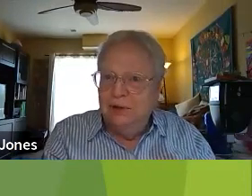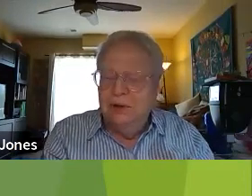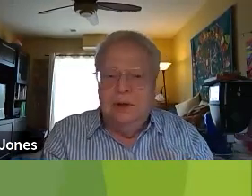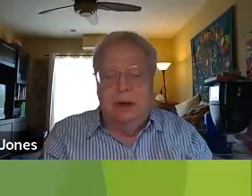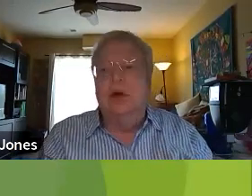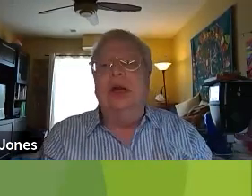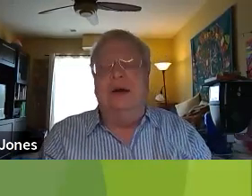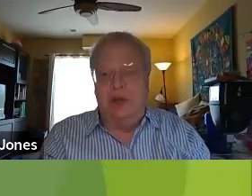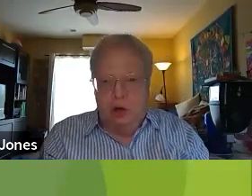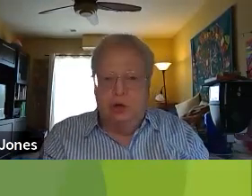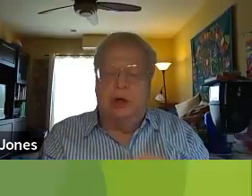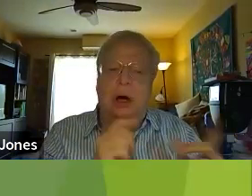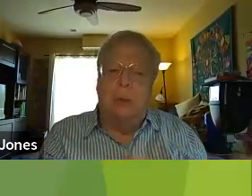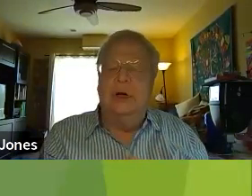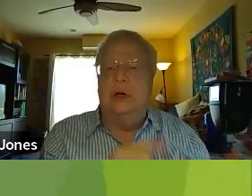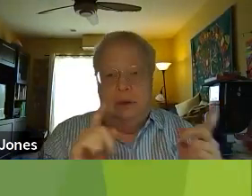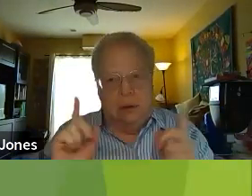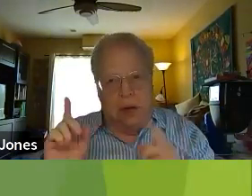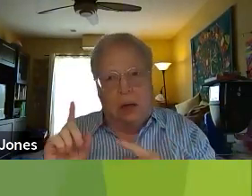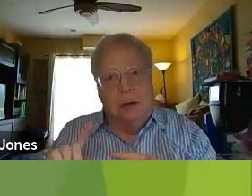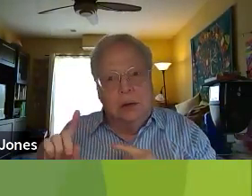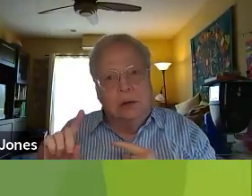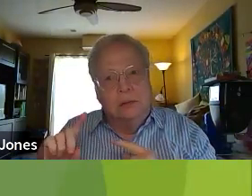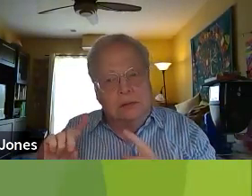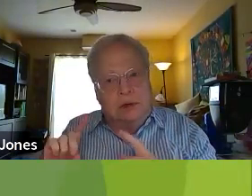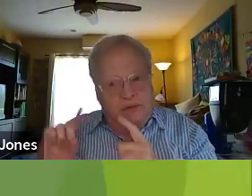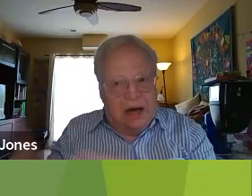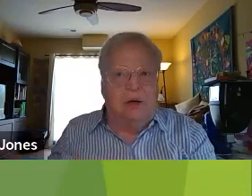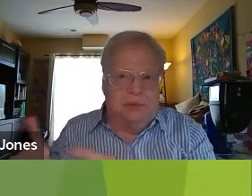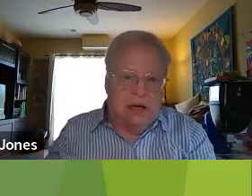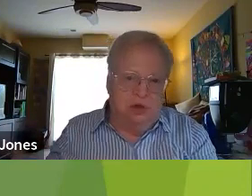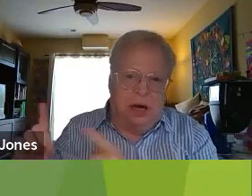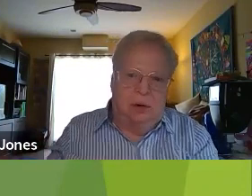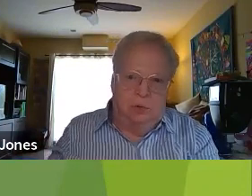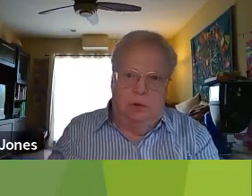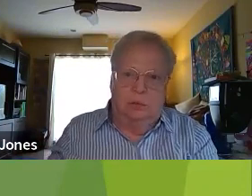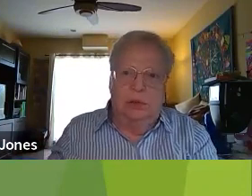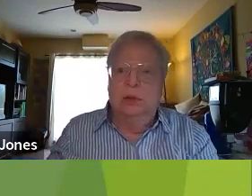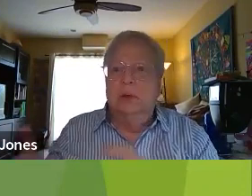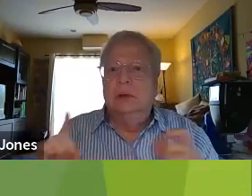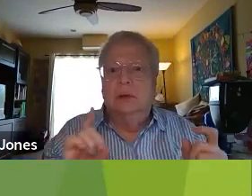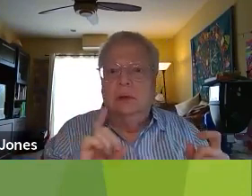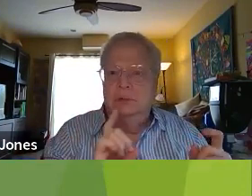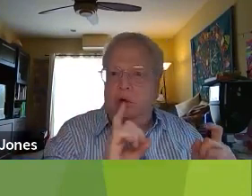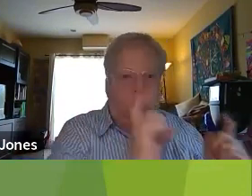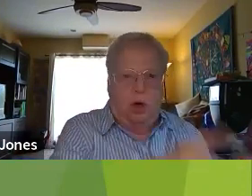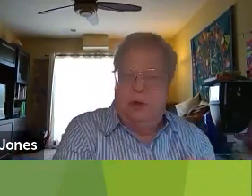You don't have to go you have to go to the company that developed that chat room to work